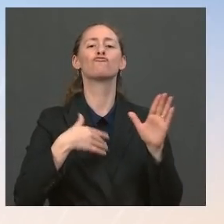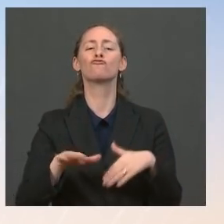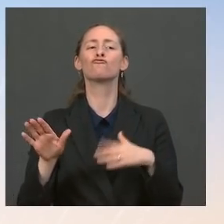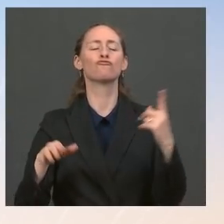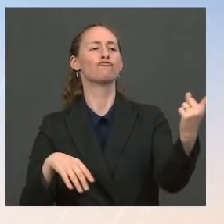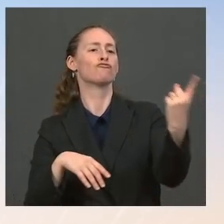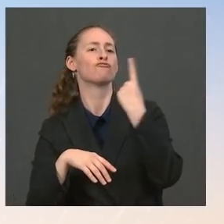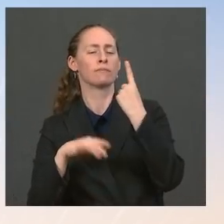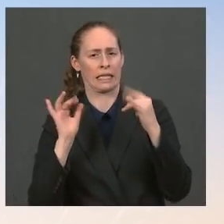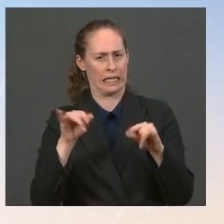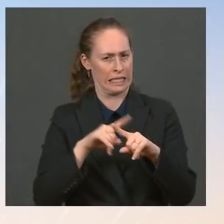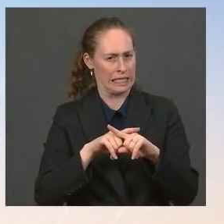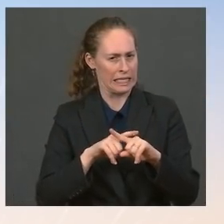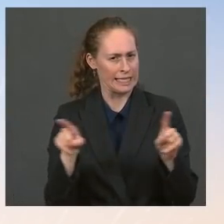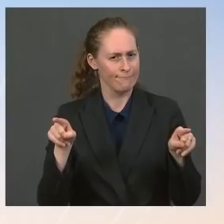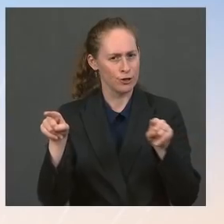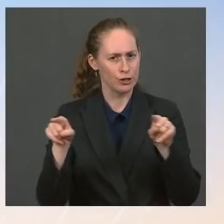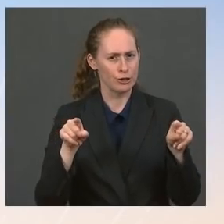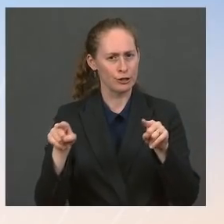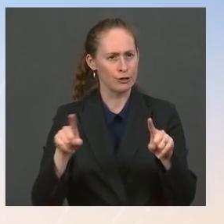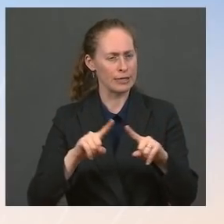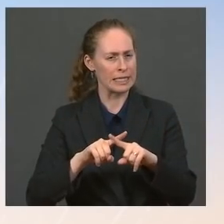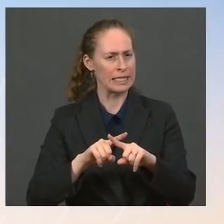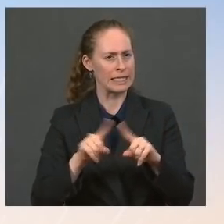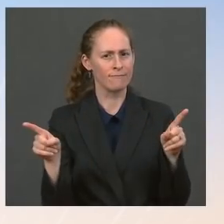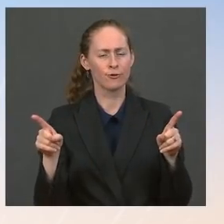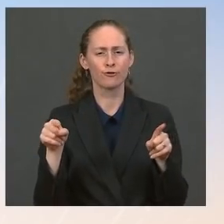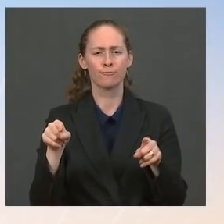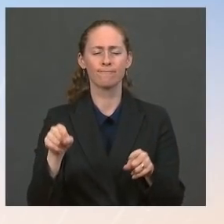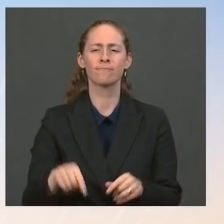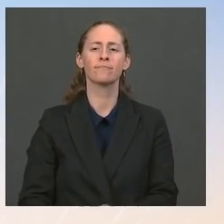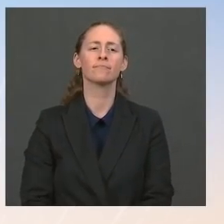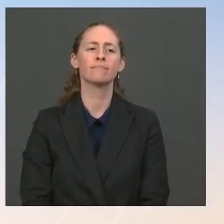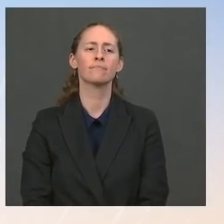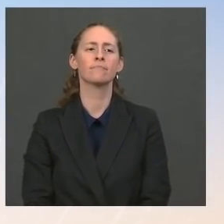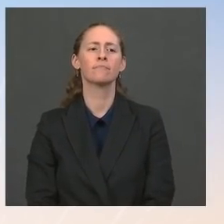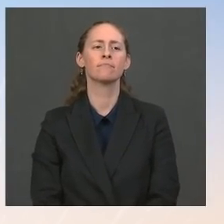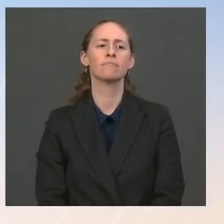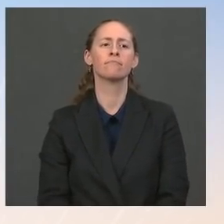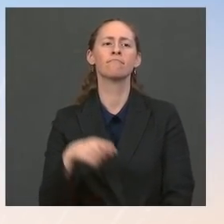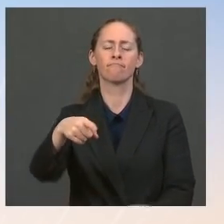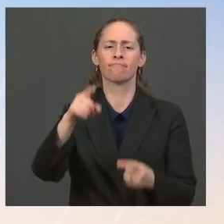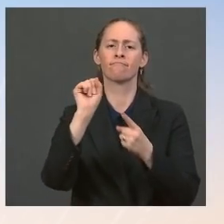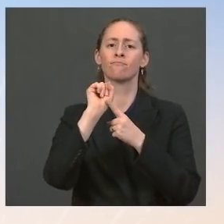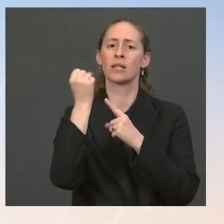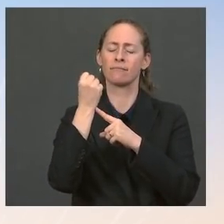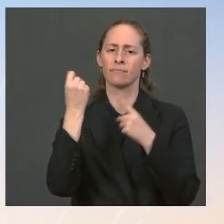and the fact that this is a situation that has occurred from time to time, ever since I can remember,